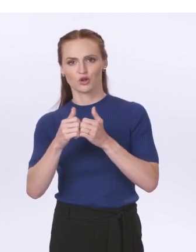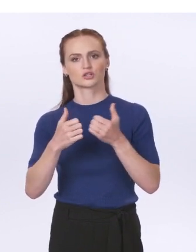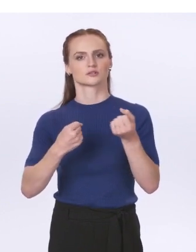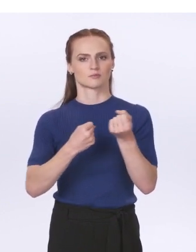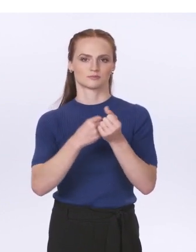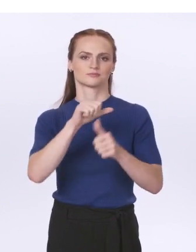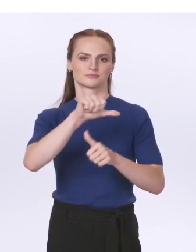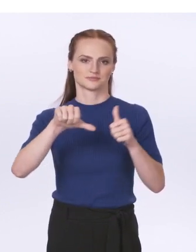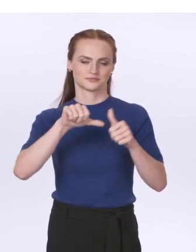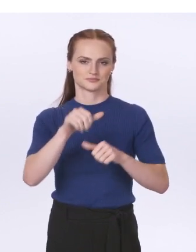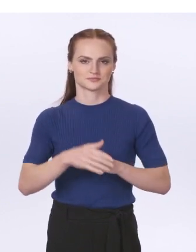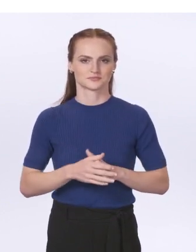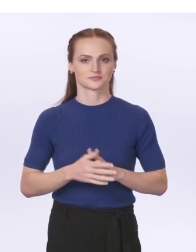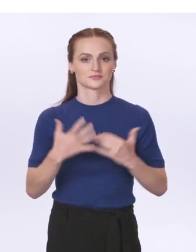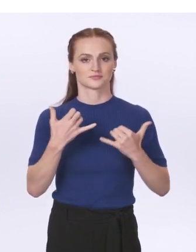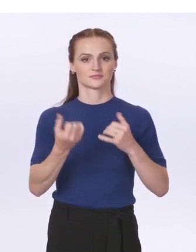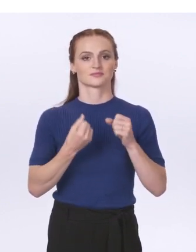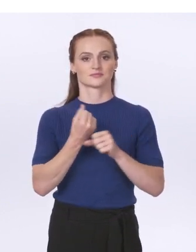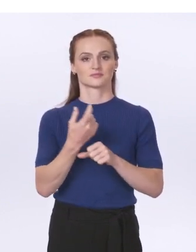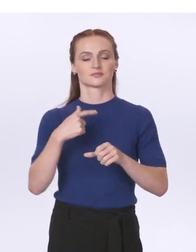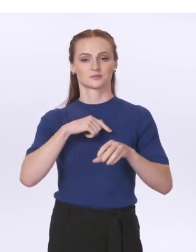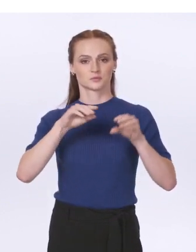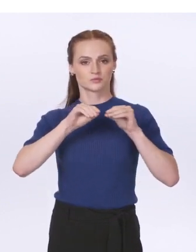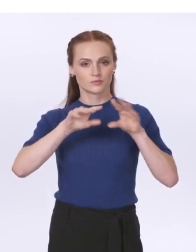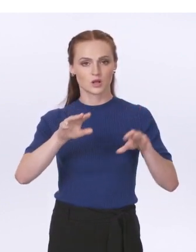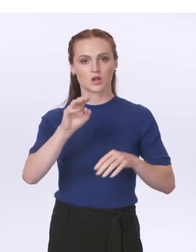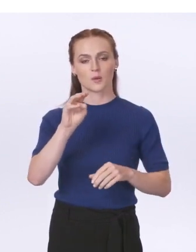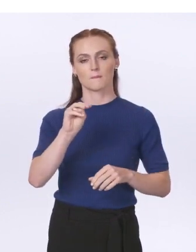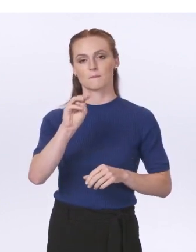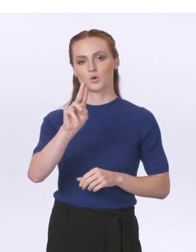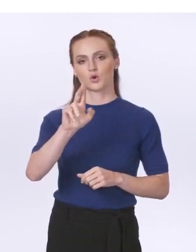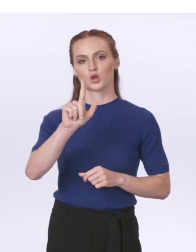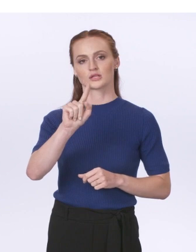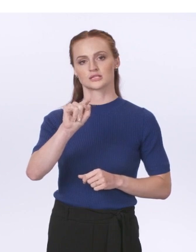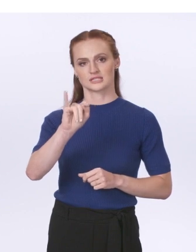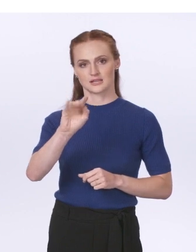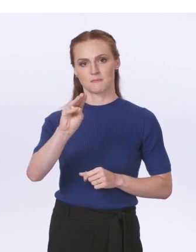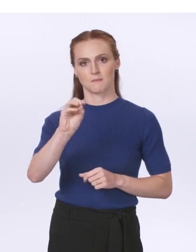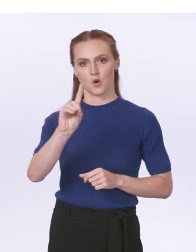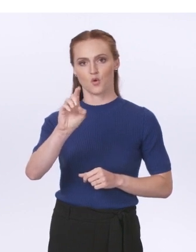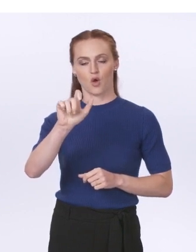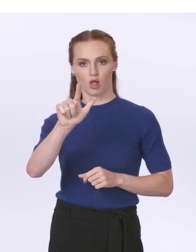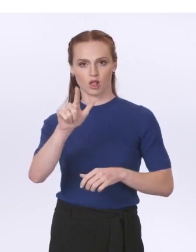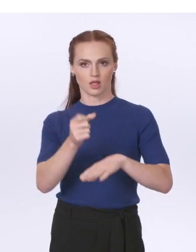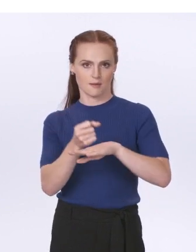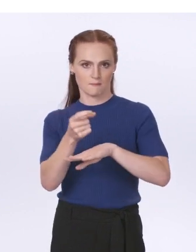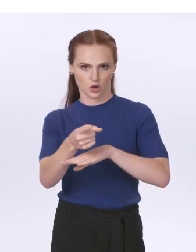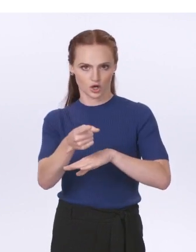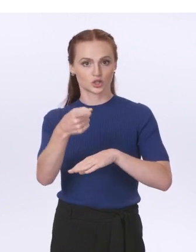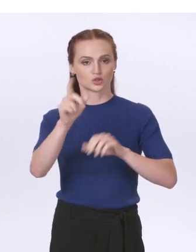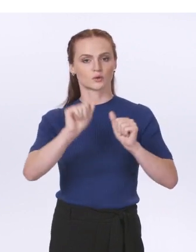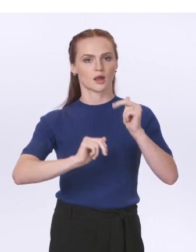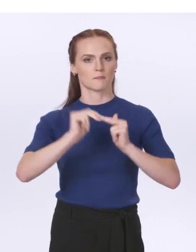And so this year we also launch multimodal input. So you can build experiences with seamless transitions